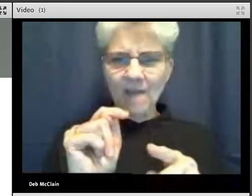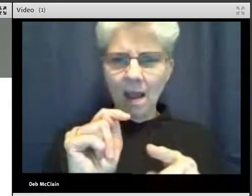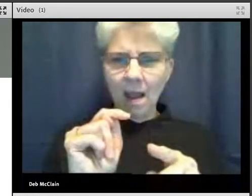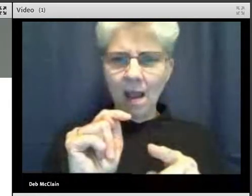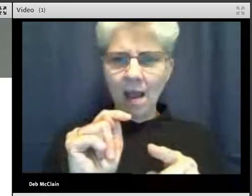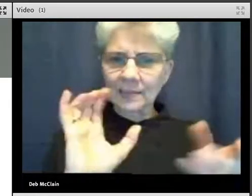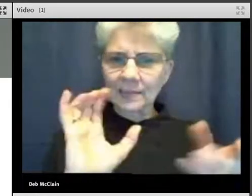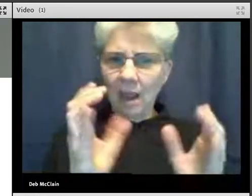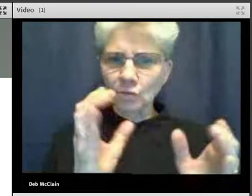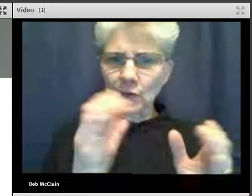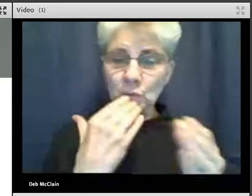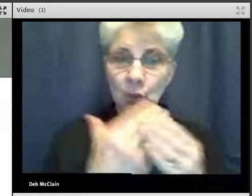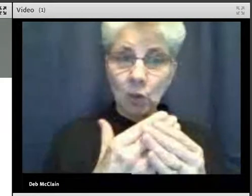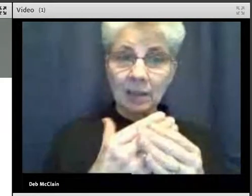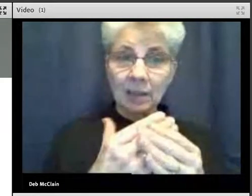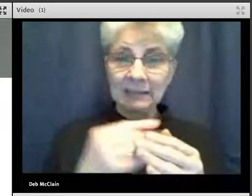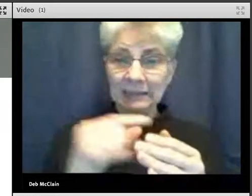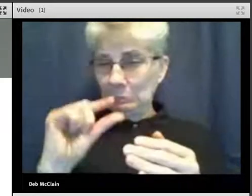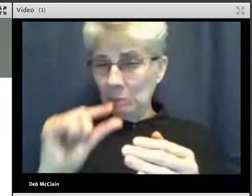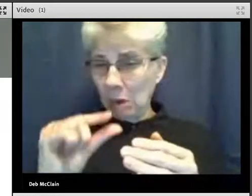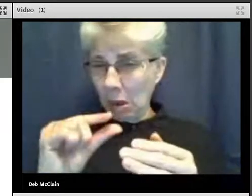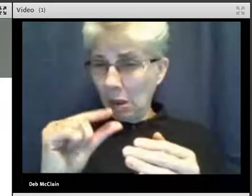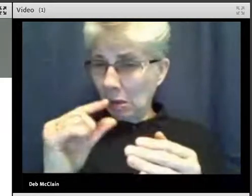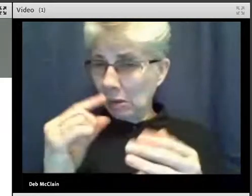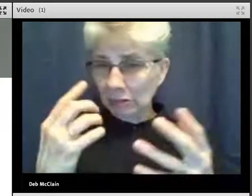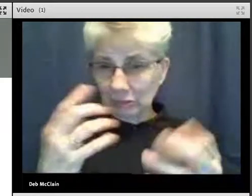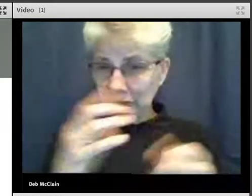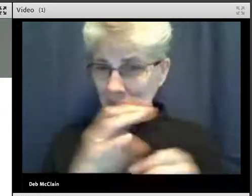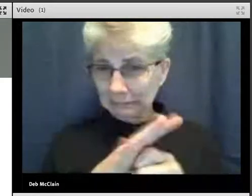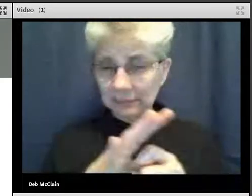if your font contrast is good, if the font is too small,